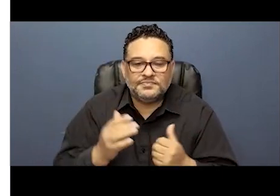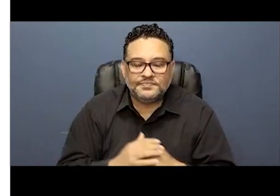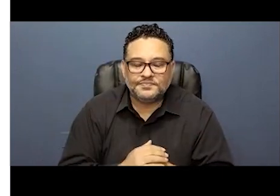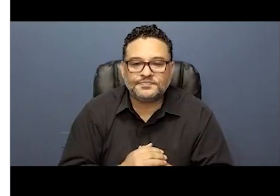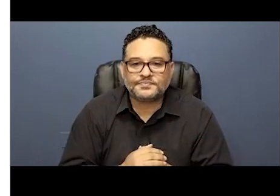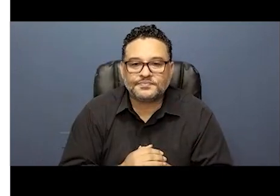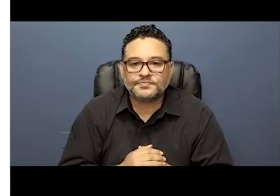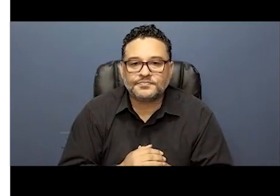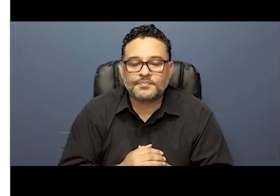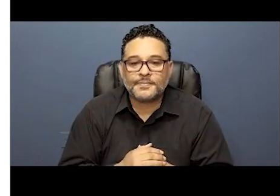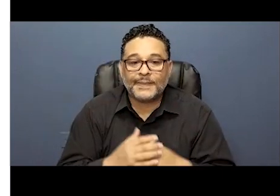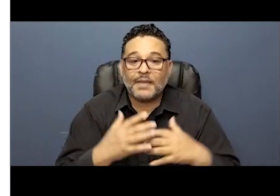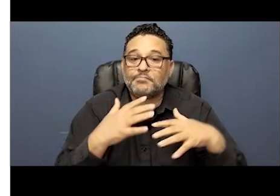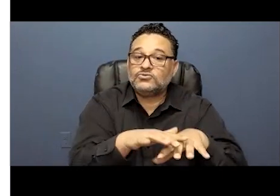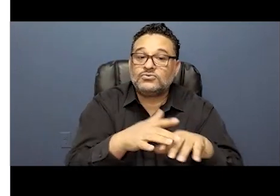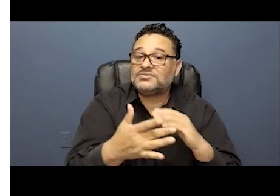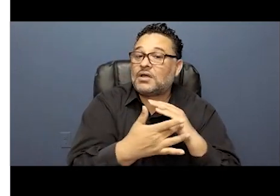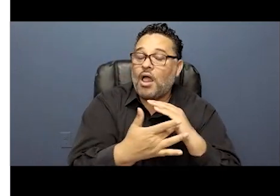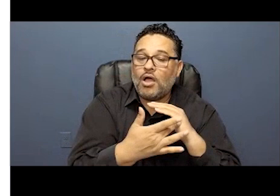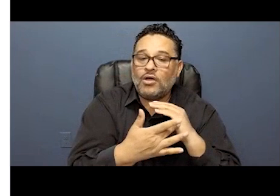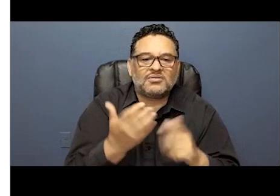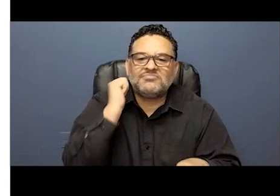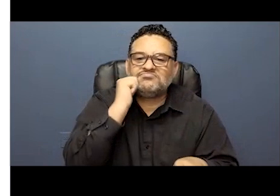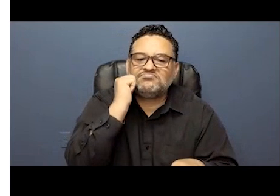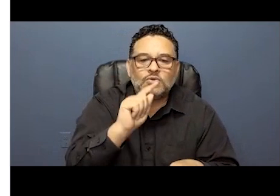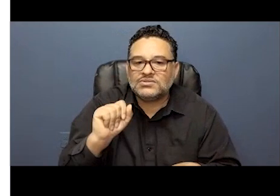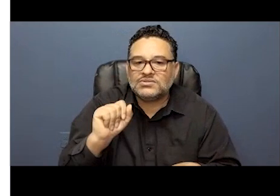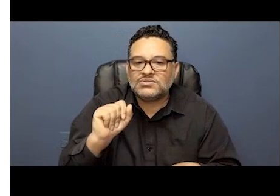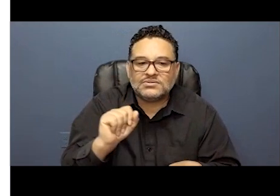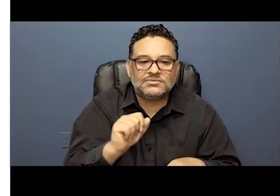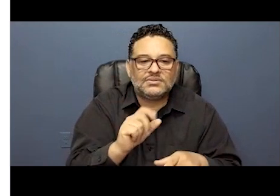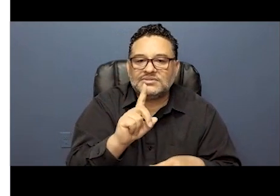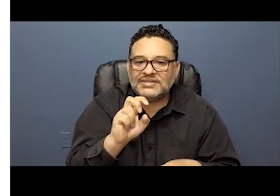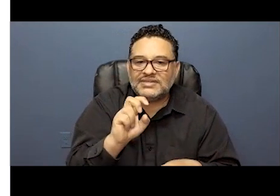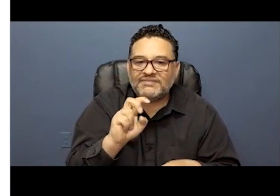Mainstream technologies are everyday tools, devices, and software used by